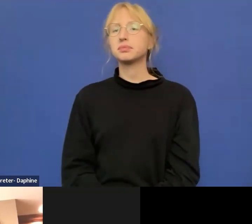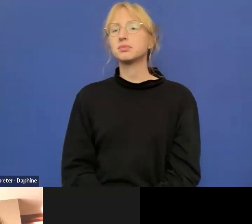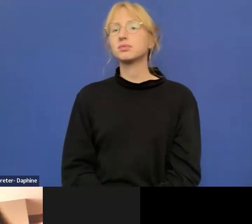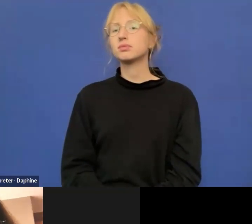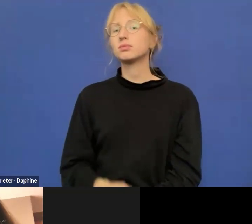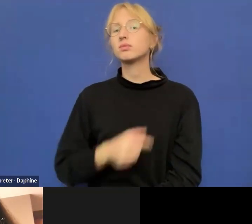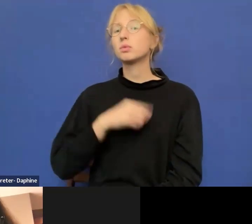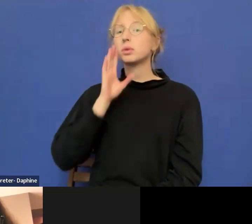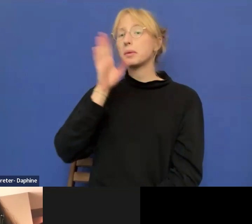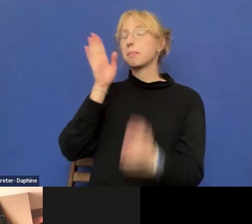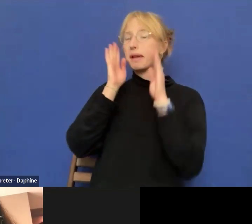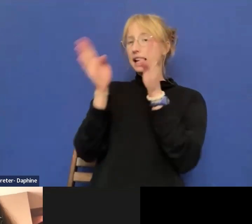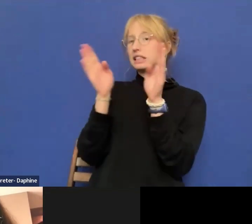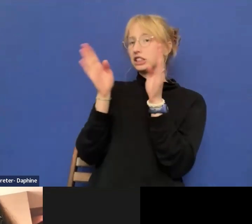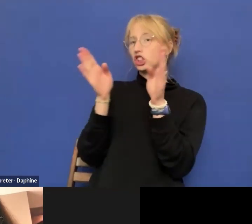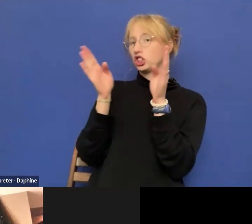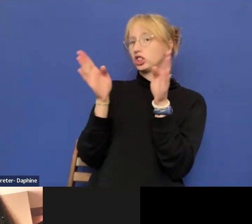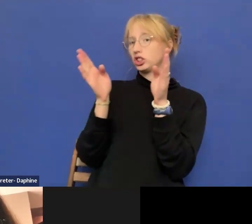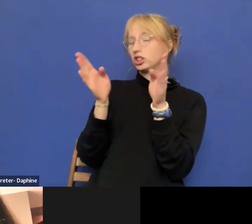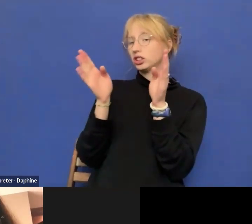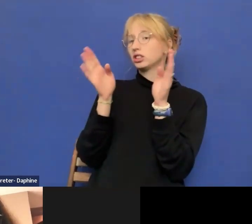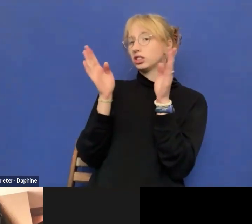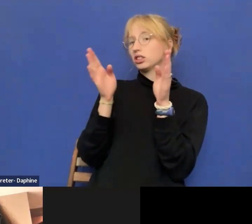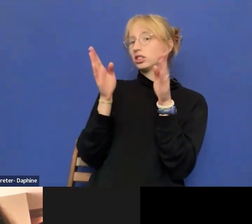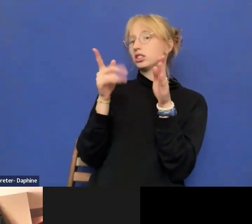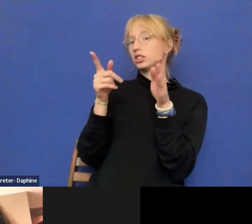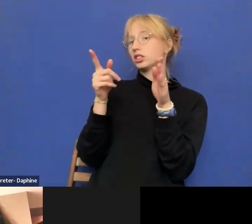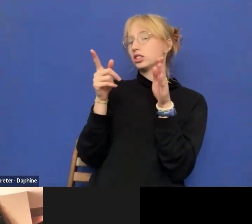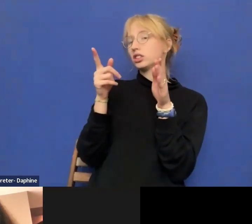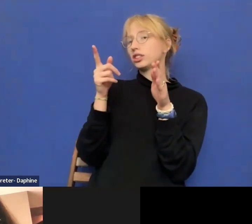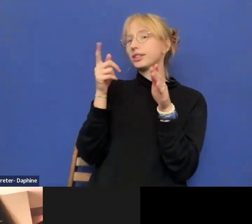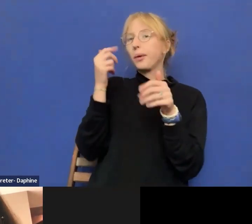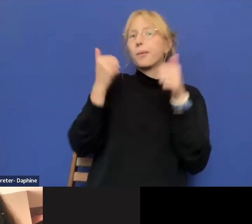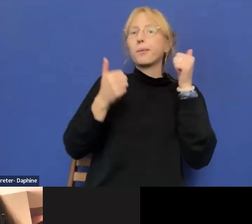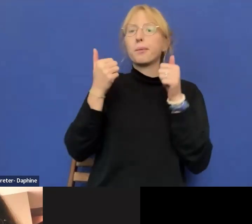the particular conference where I'm going, and what sort of